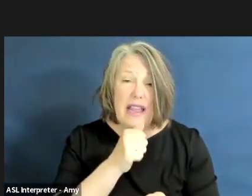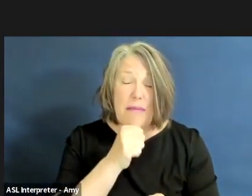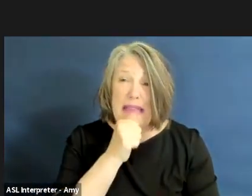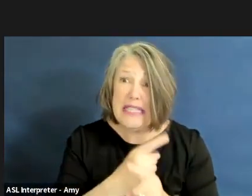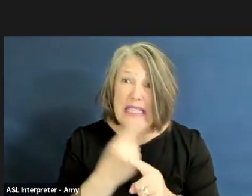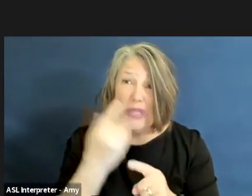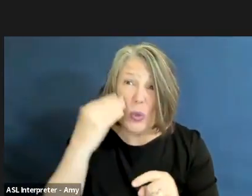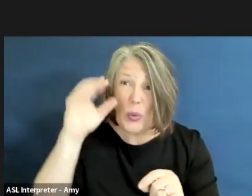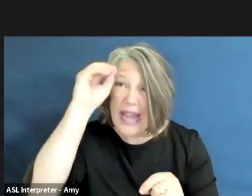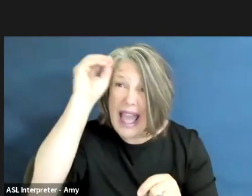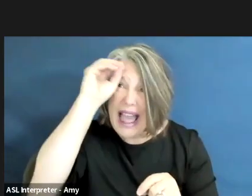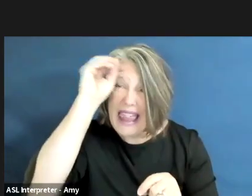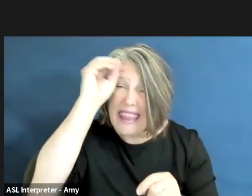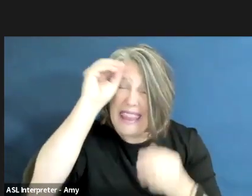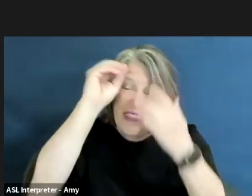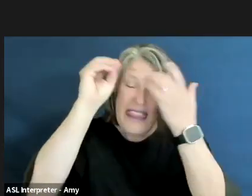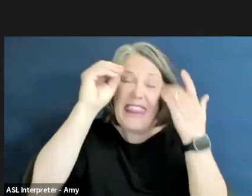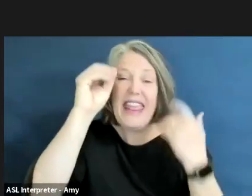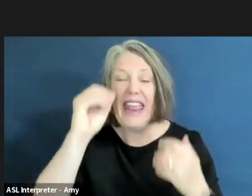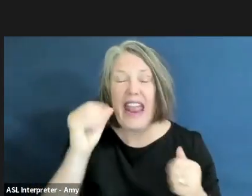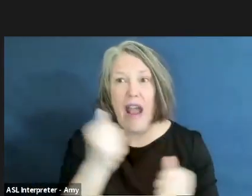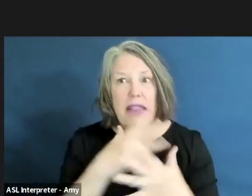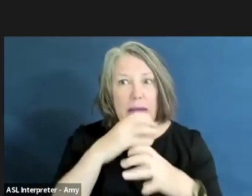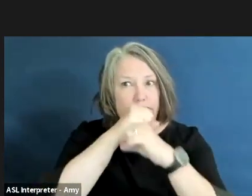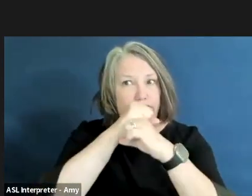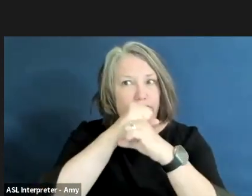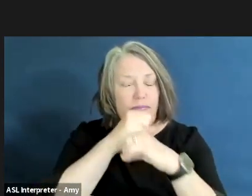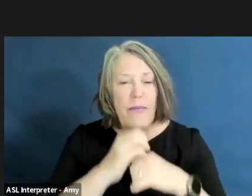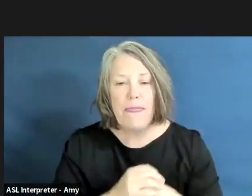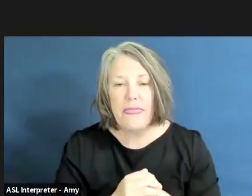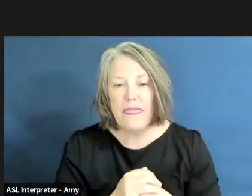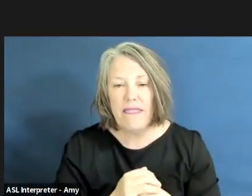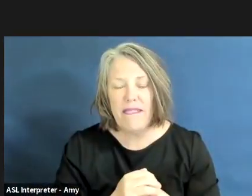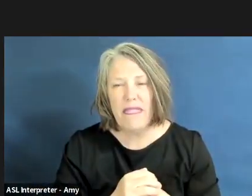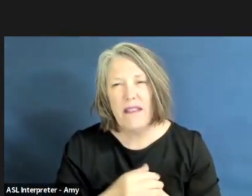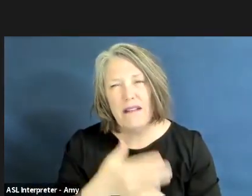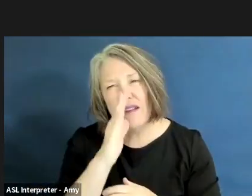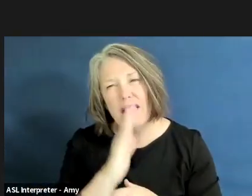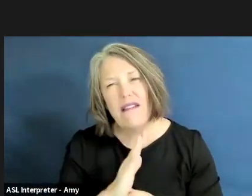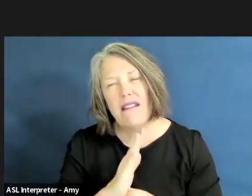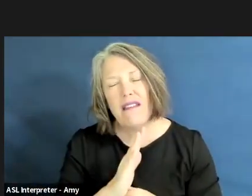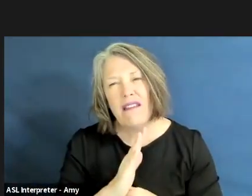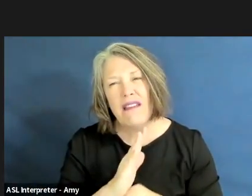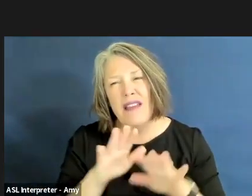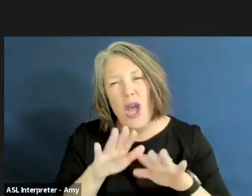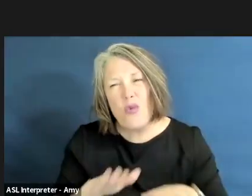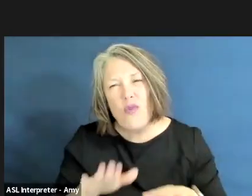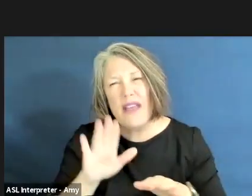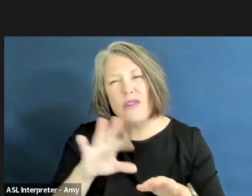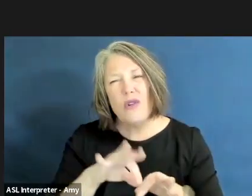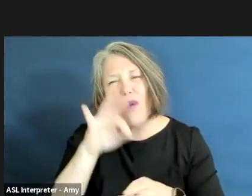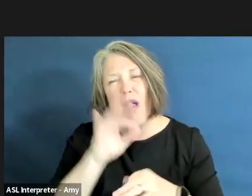remember, everything was on lockdown. God rest her soul. She found out that there was